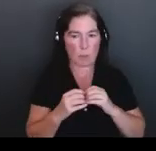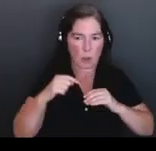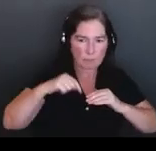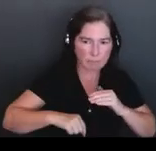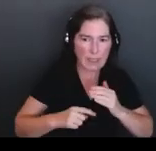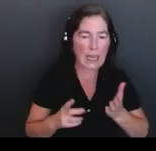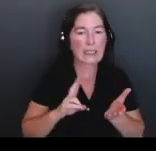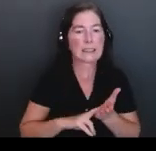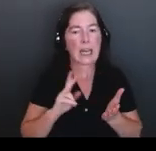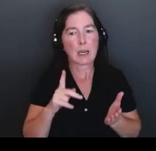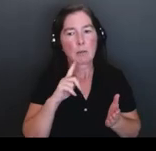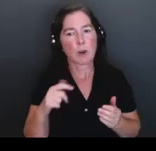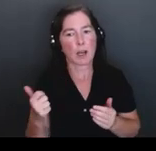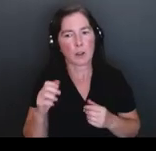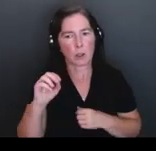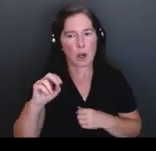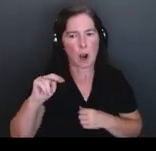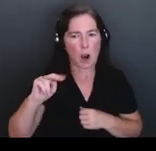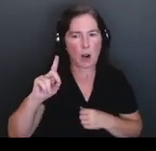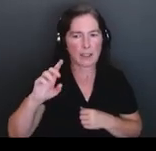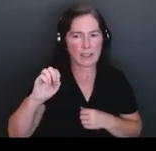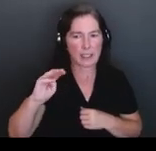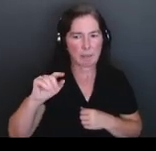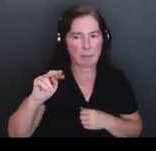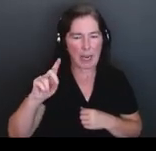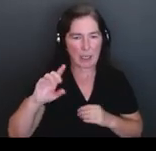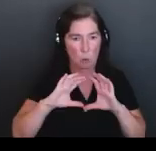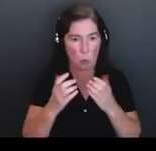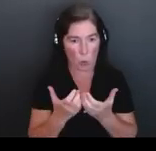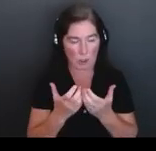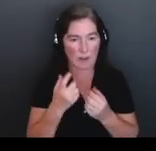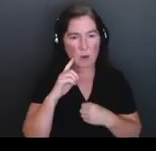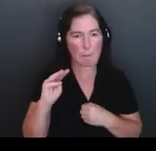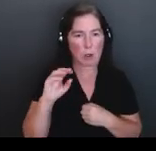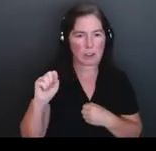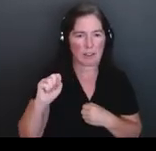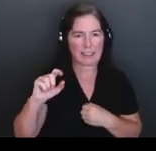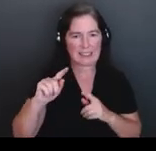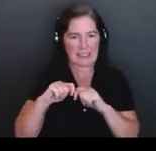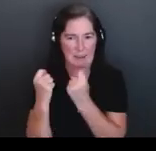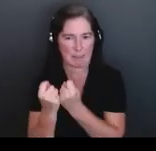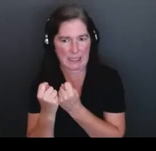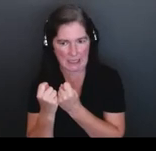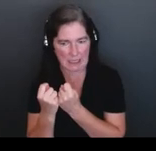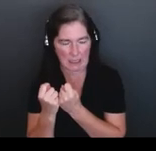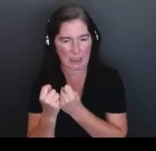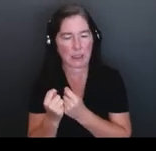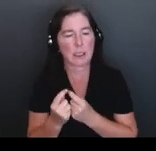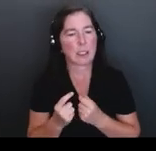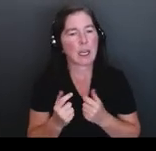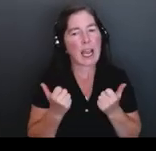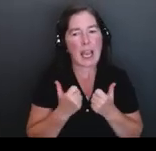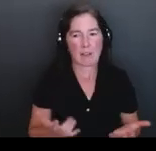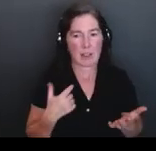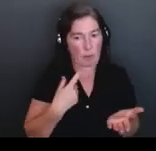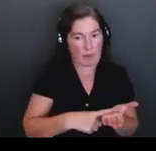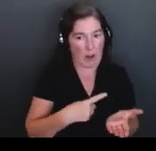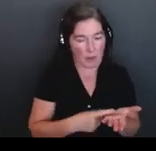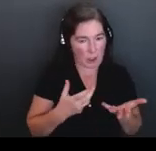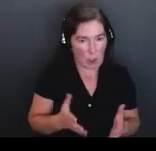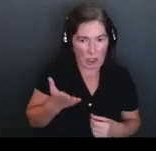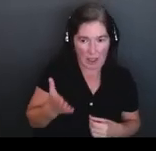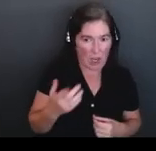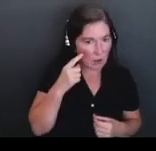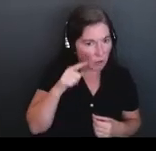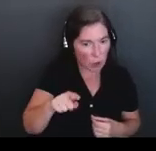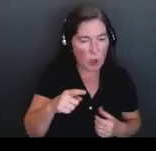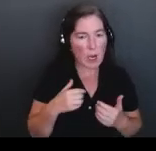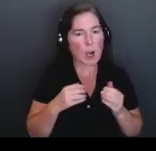eeeeeeeeeeeee or you can use the link in the chat.